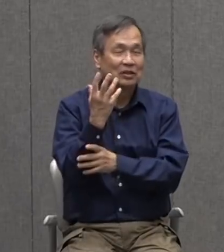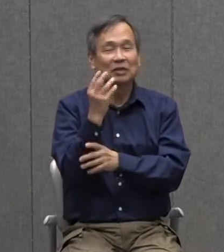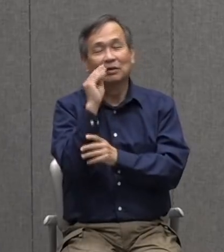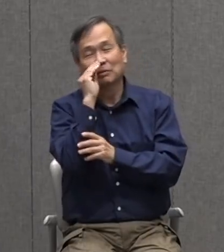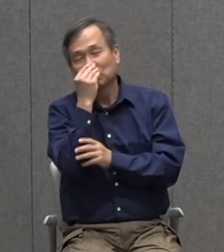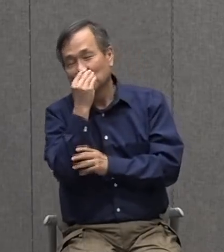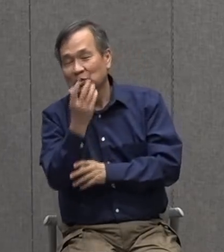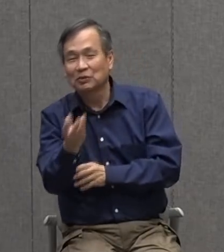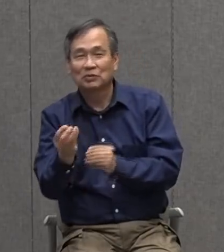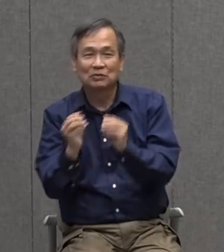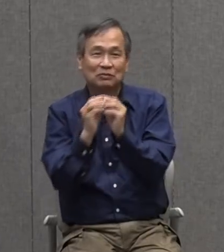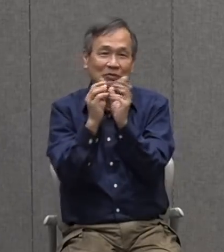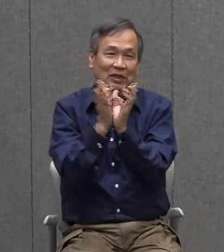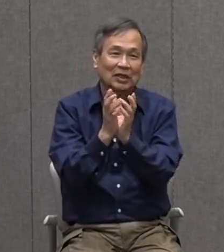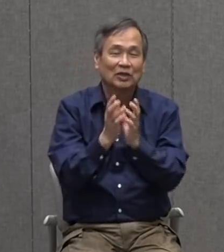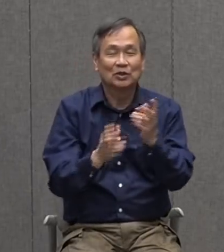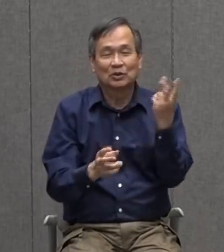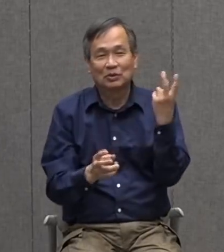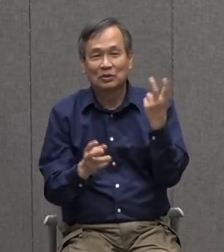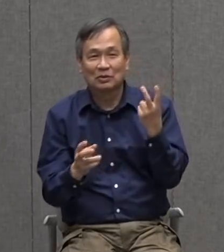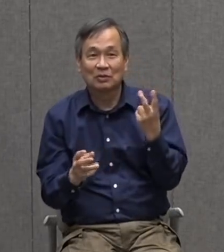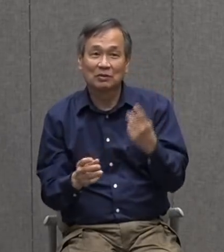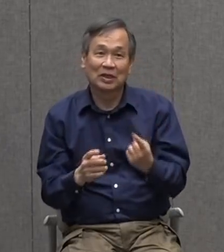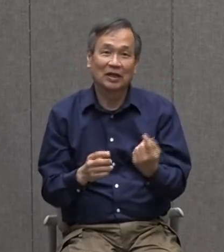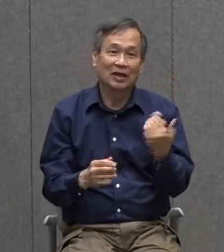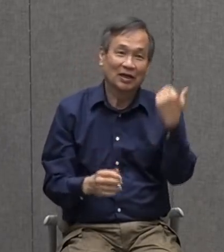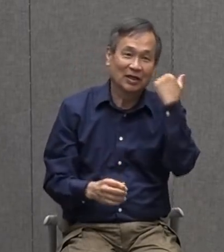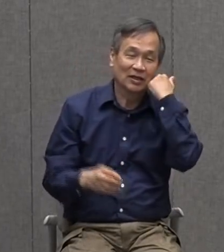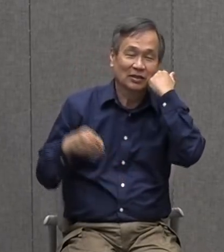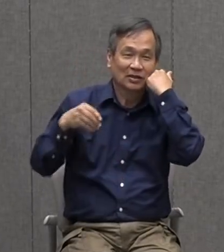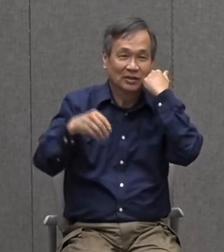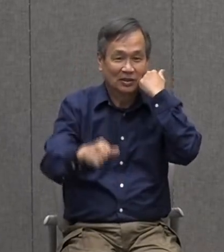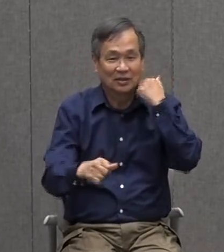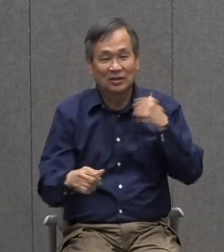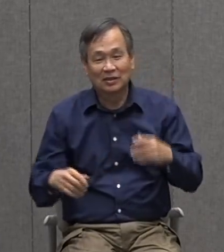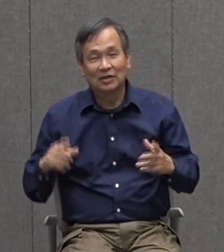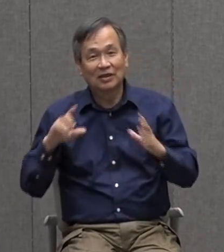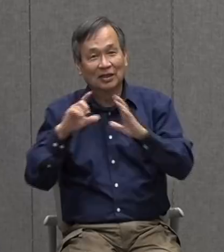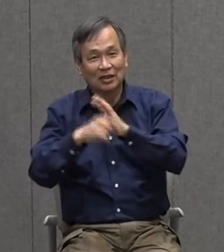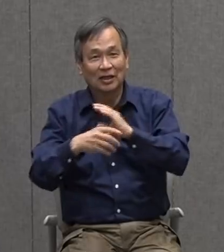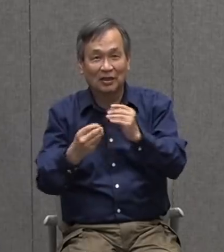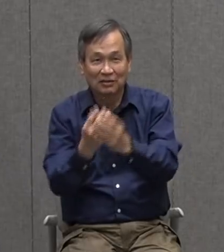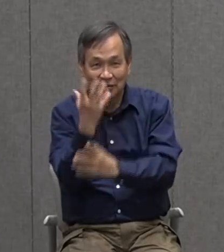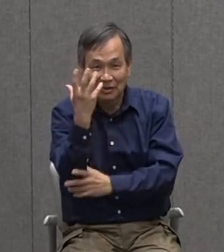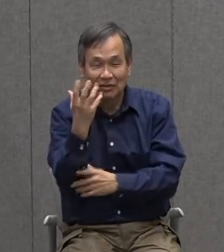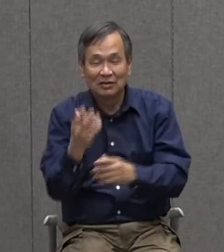he eats one, buries it, so on and so forth. Do we know what kind of pattern that is?